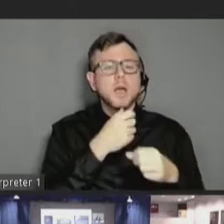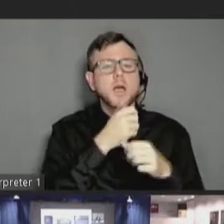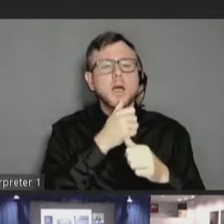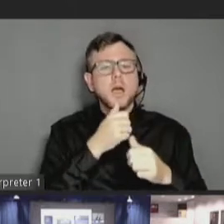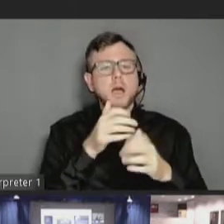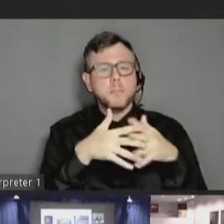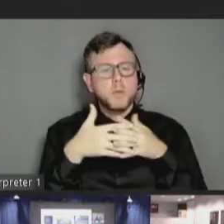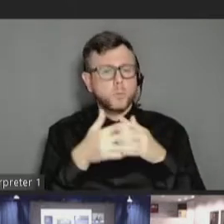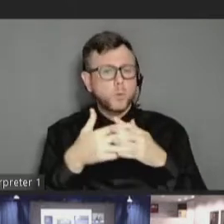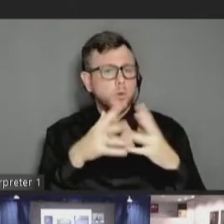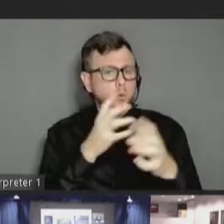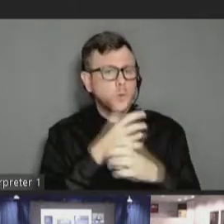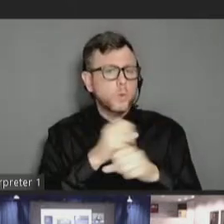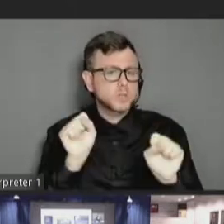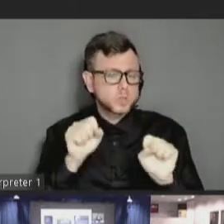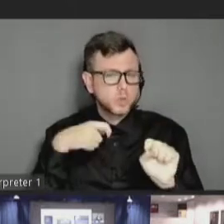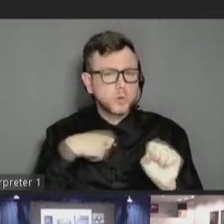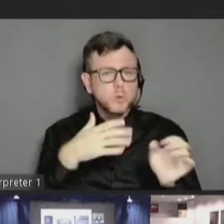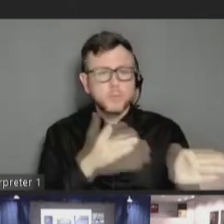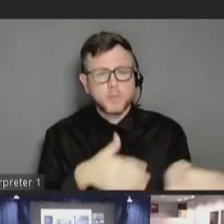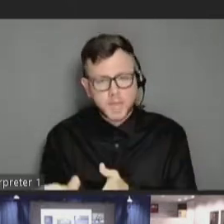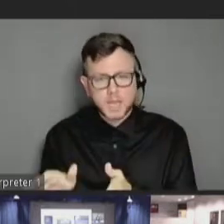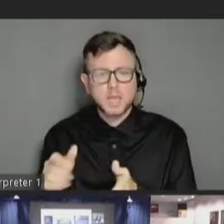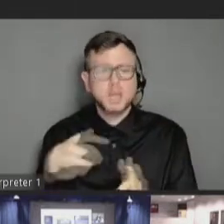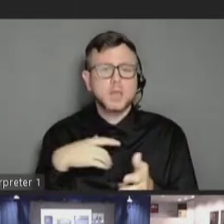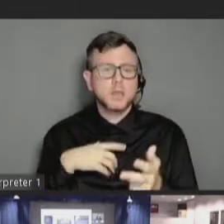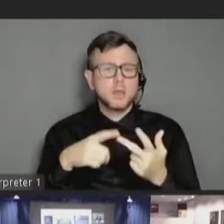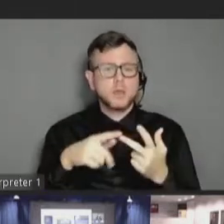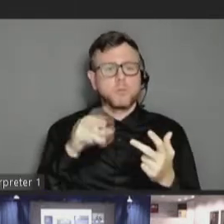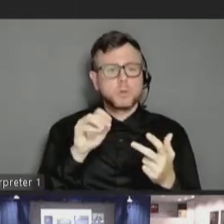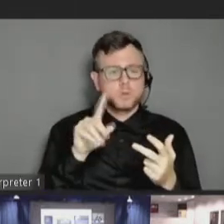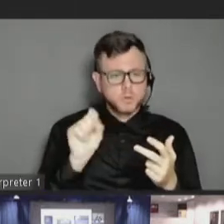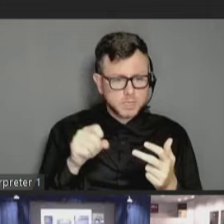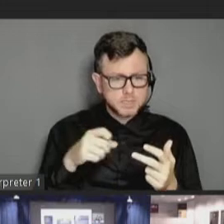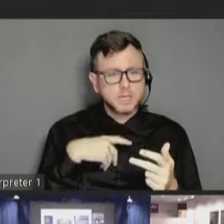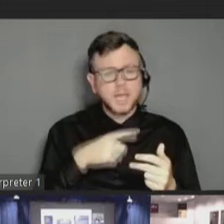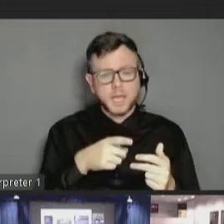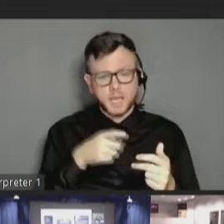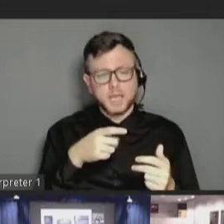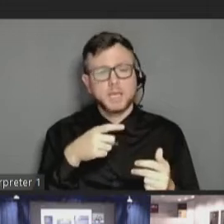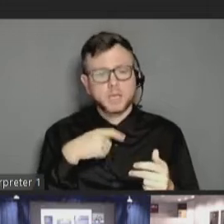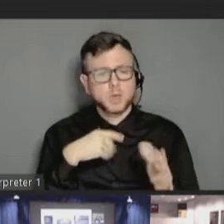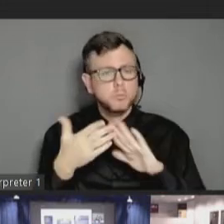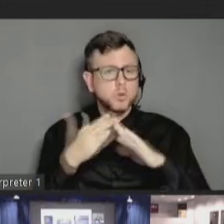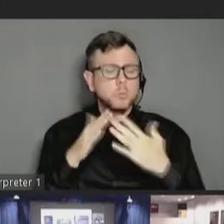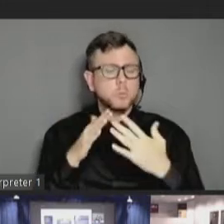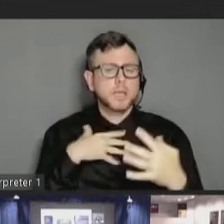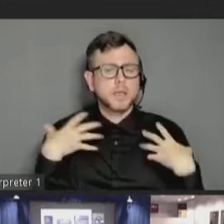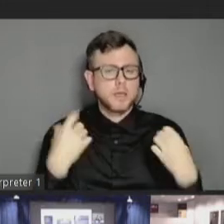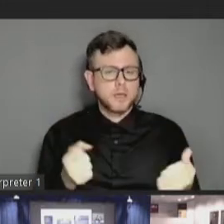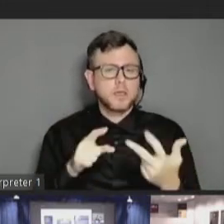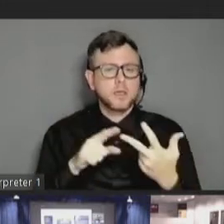acknowledged the important role of promotores, community health workers, the tribal CHRs,